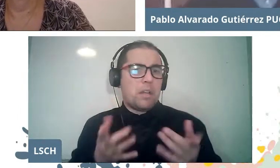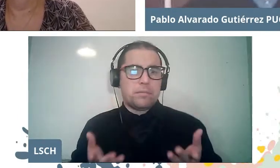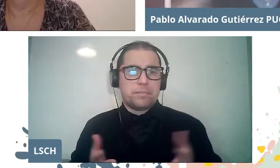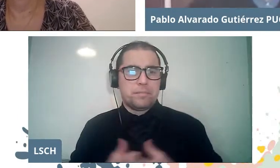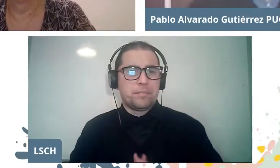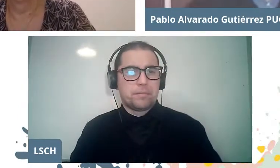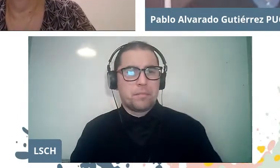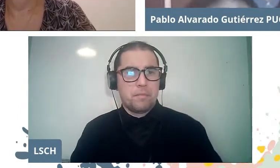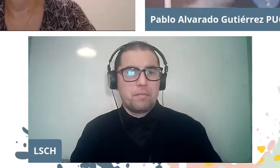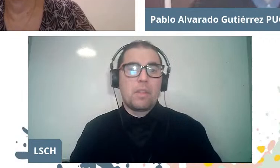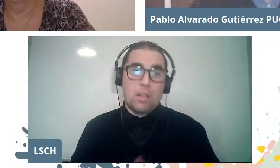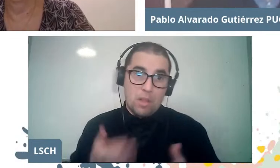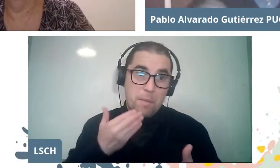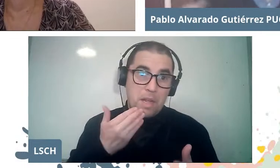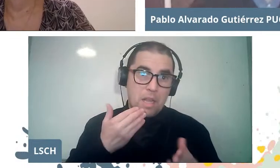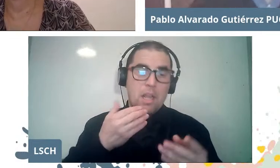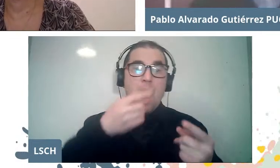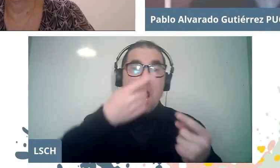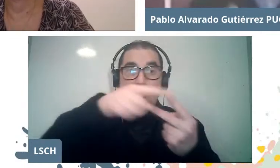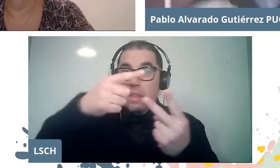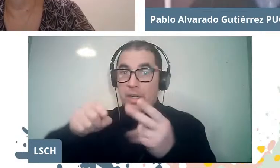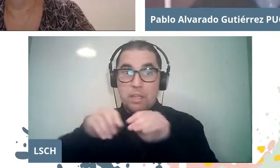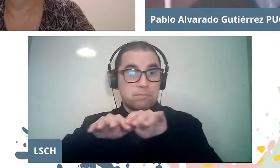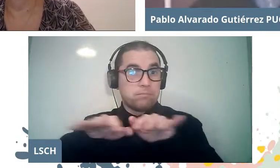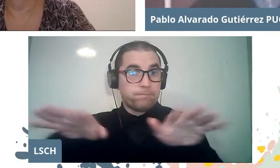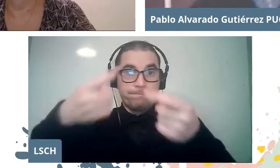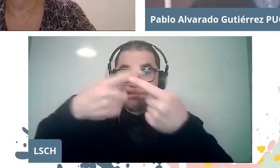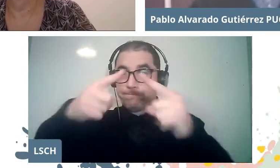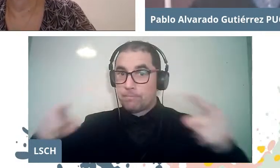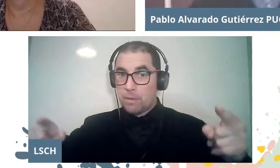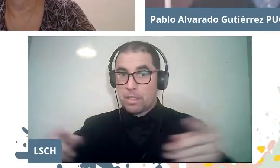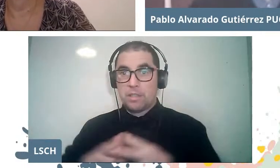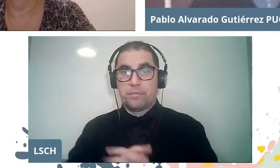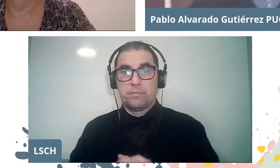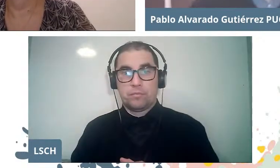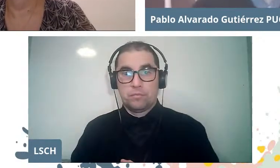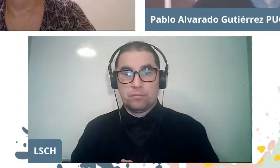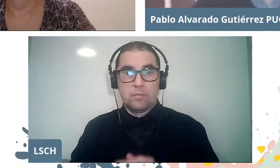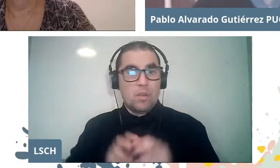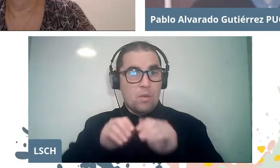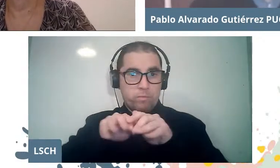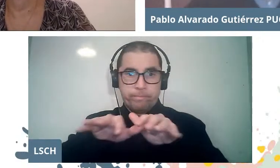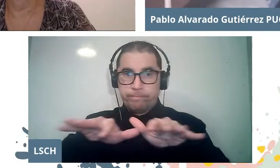and so the diversity of trends that we can find are going to go on forever,